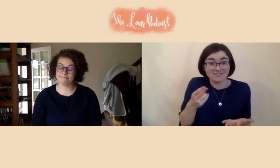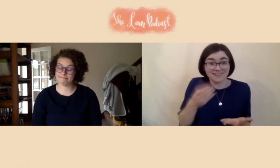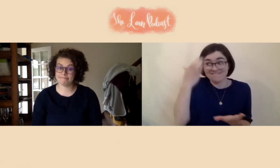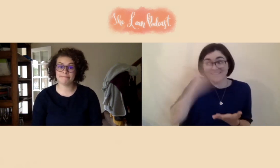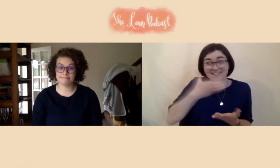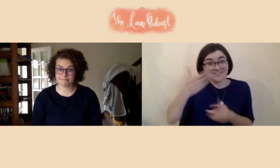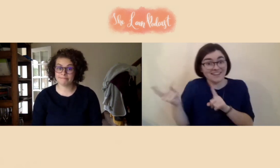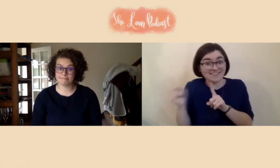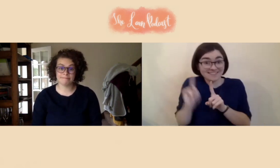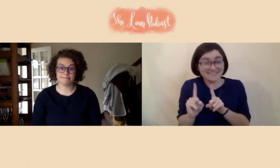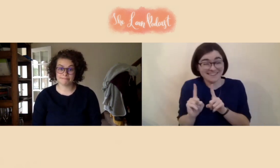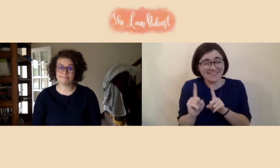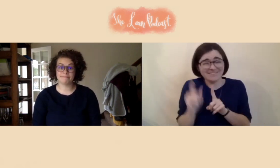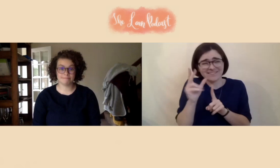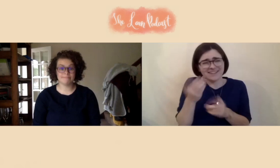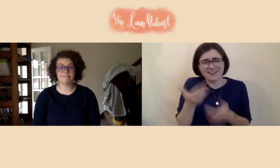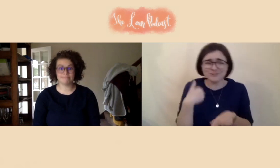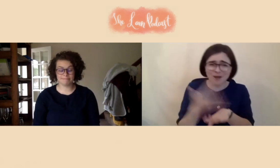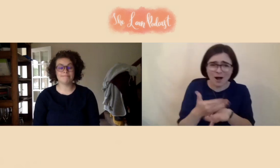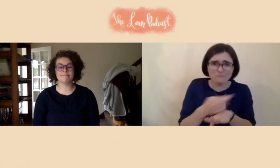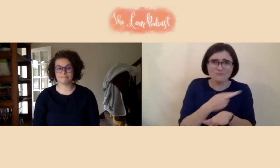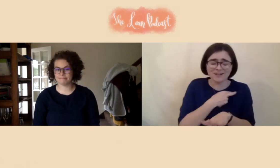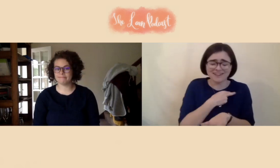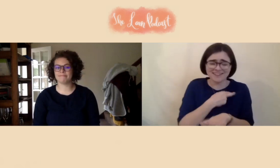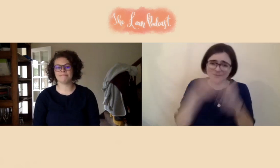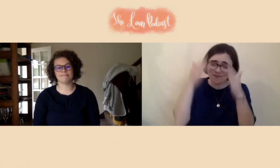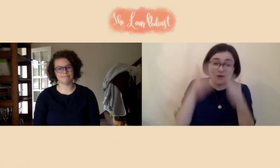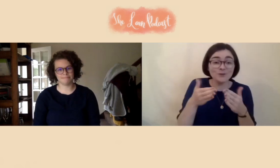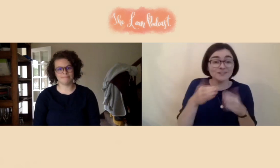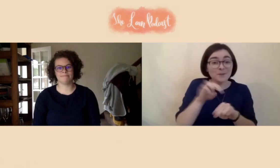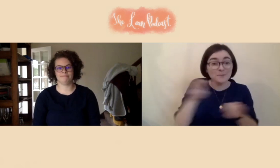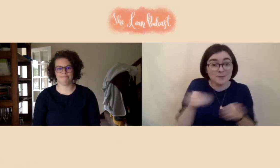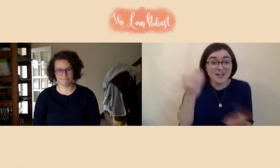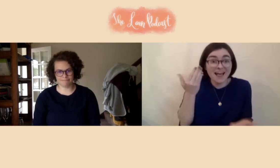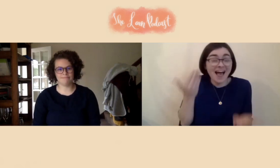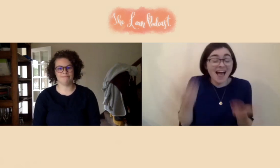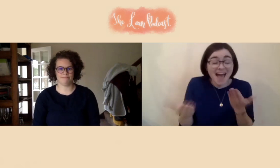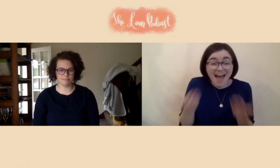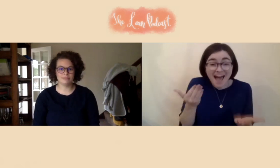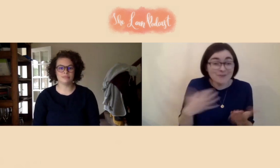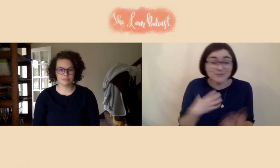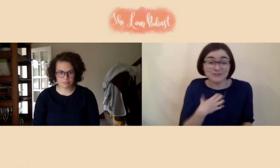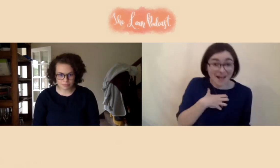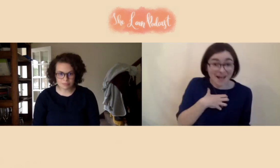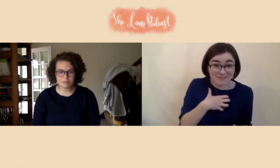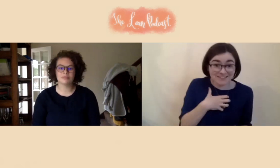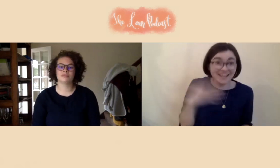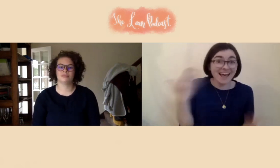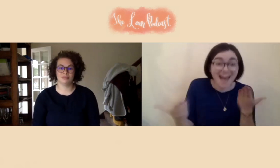And we do such a people centric job. How do you adapt, is the question.